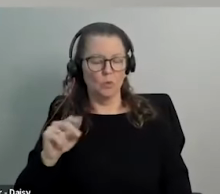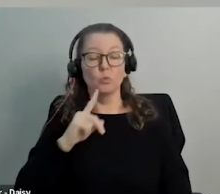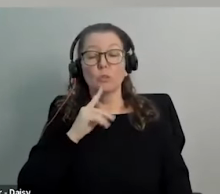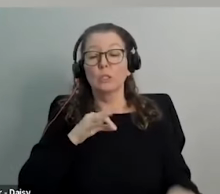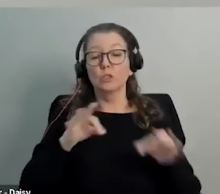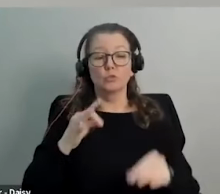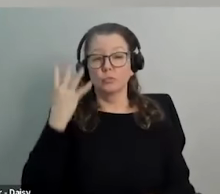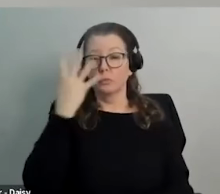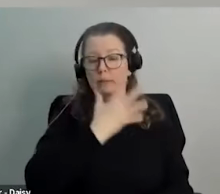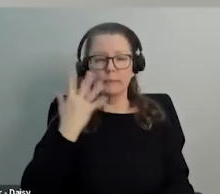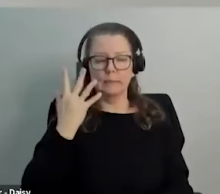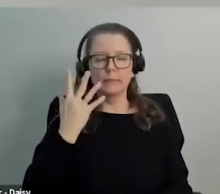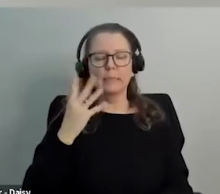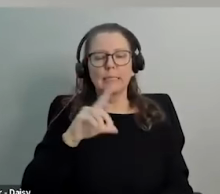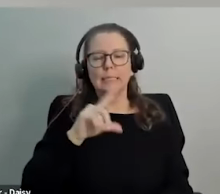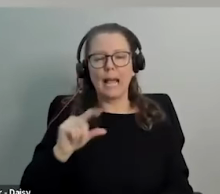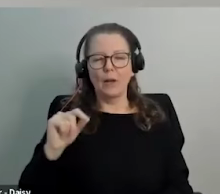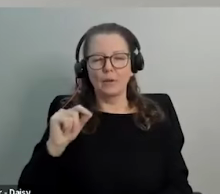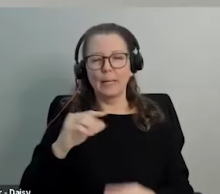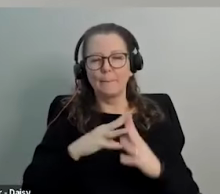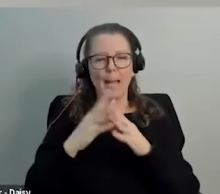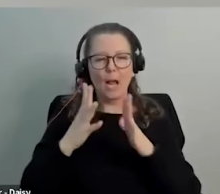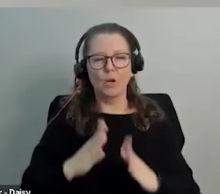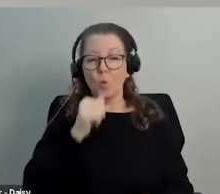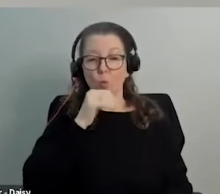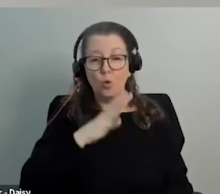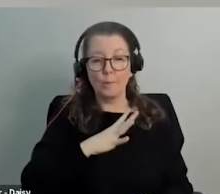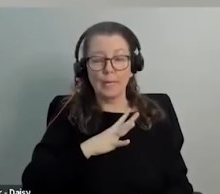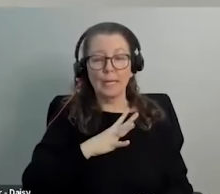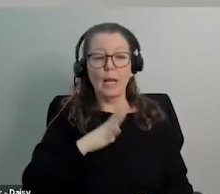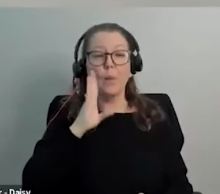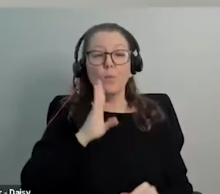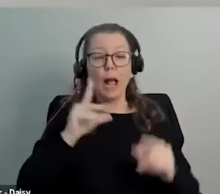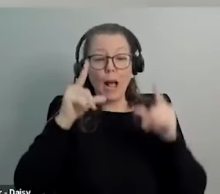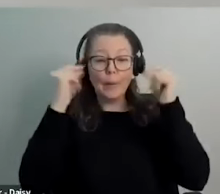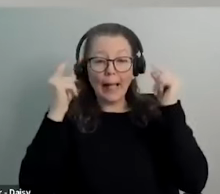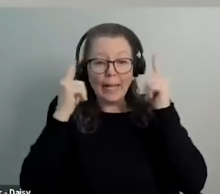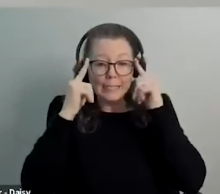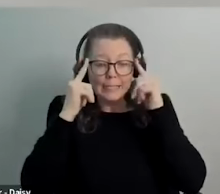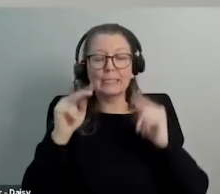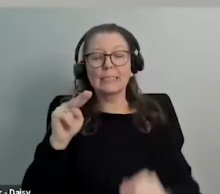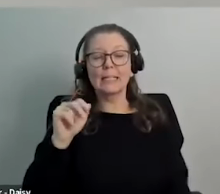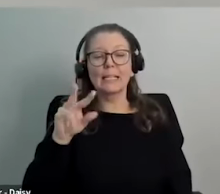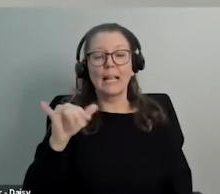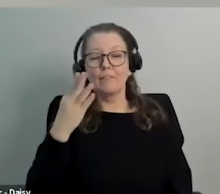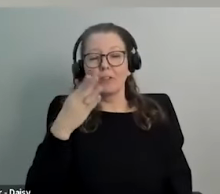I am an Italian American woman wearing brown glasses, a navy blue sweater, and I'm sitting in my home office